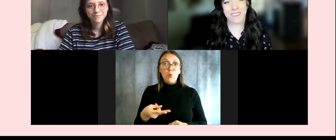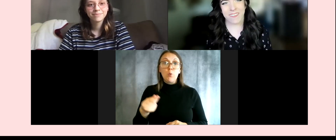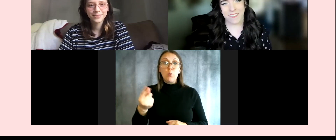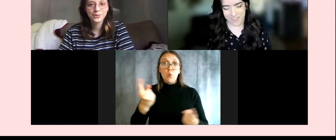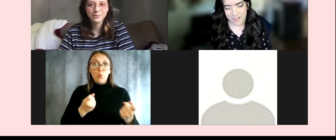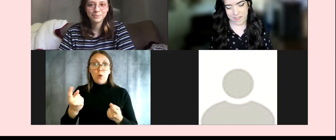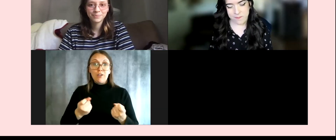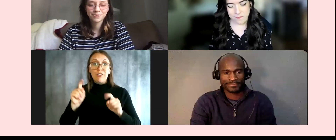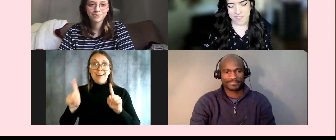Cool